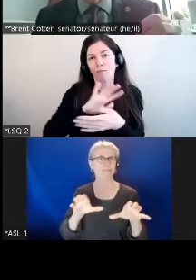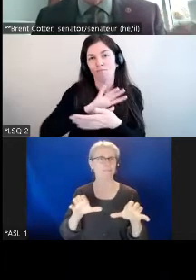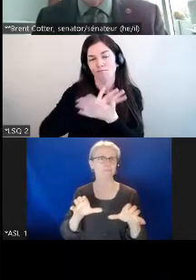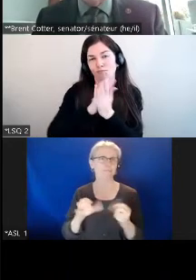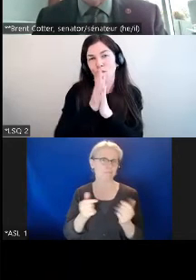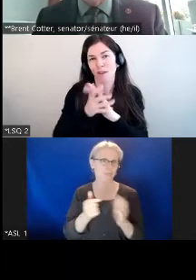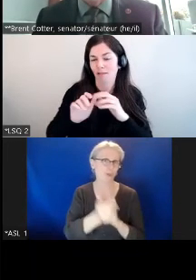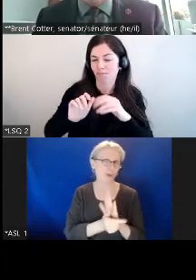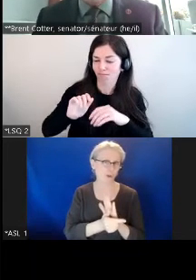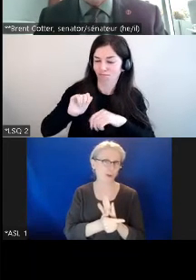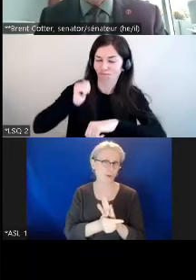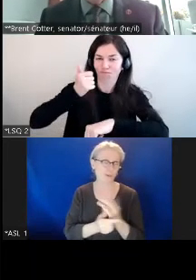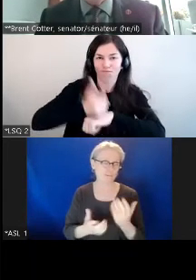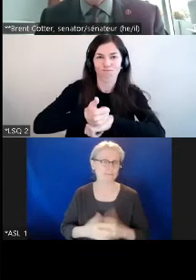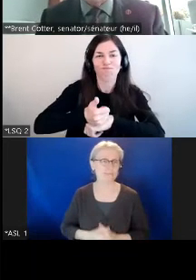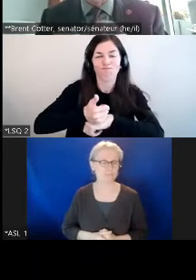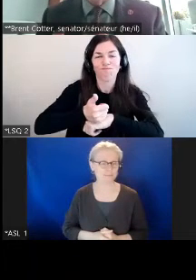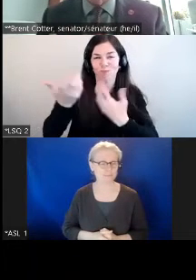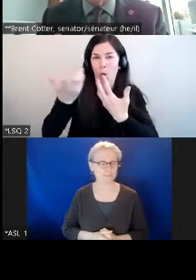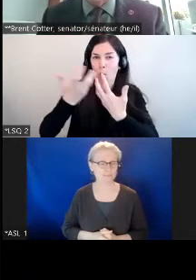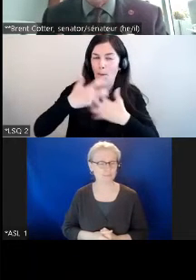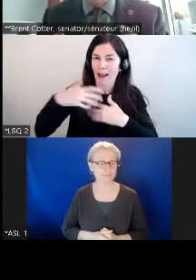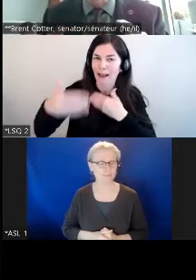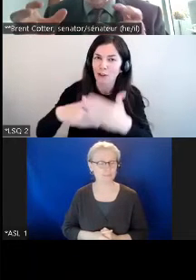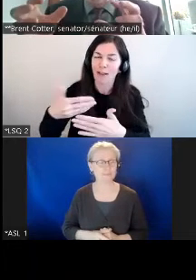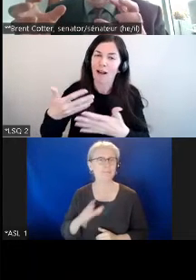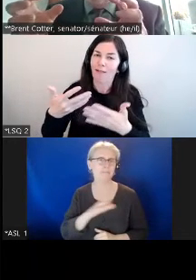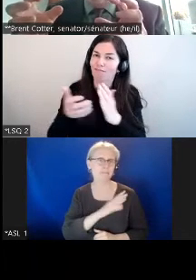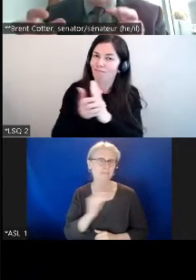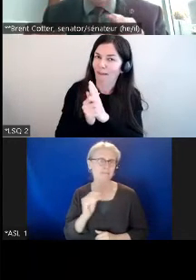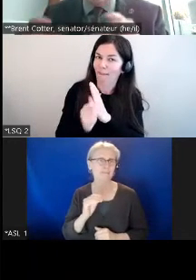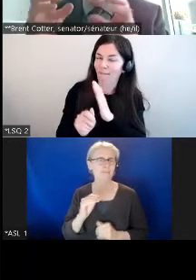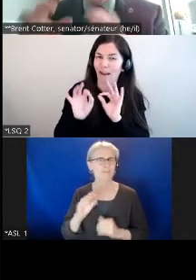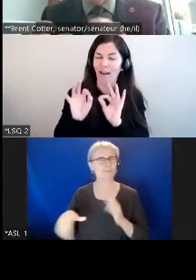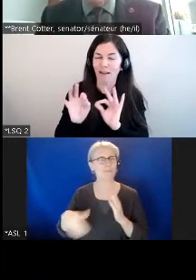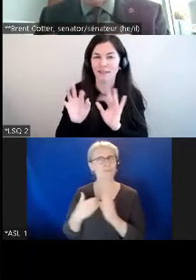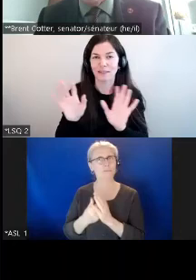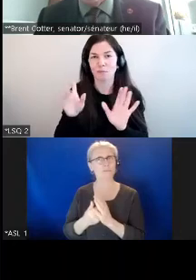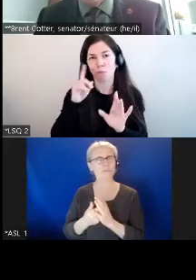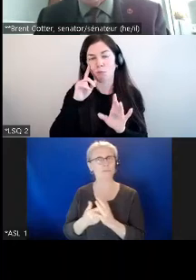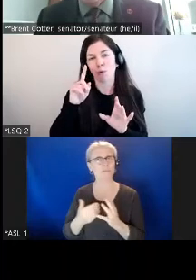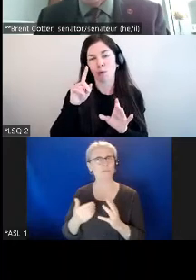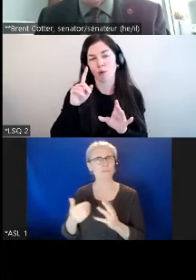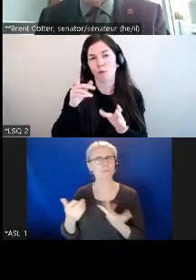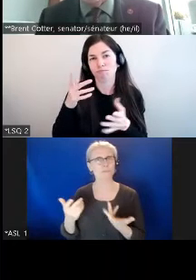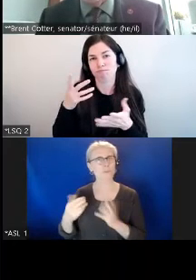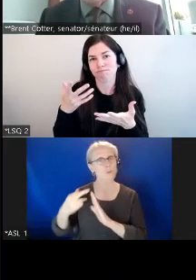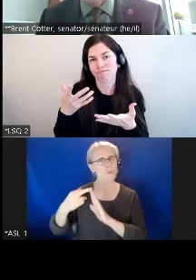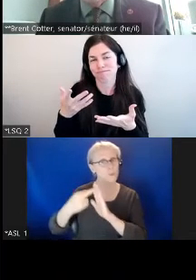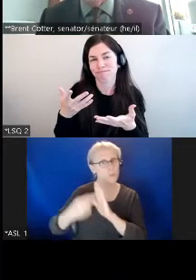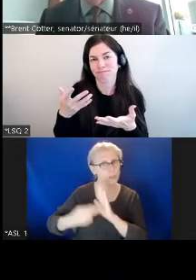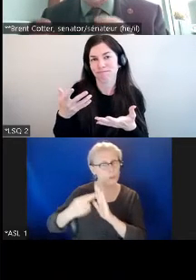COMING INTO FORCE. SO THE REGULATIONS - THE MEAT OF THE STORY OF THE DISABILITY BENEFITS BILL